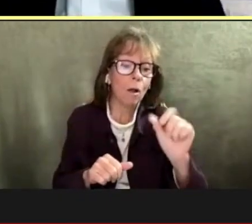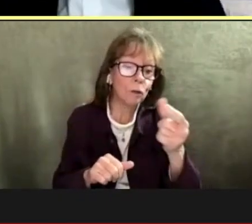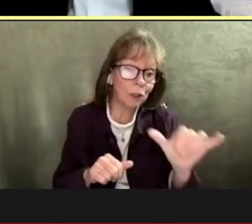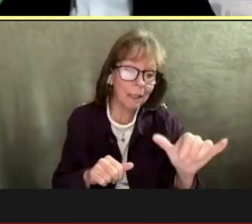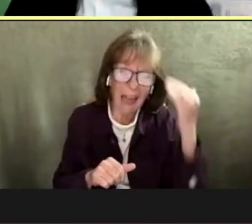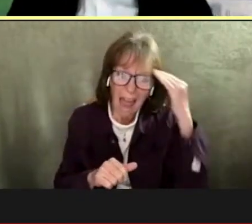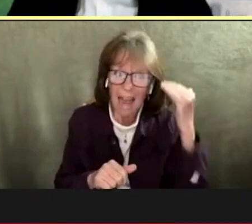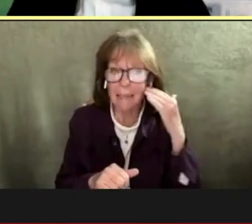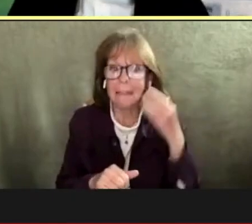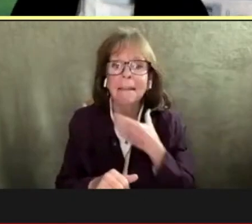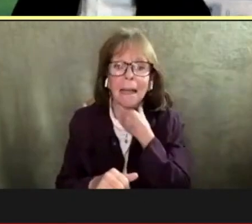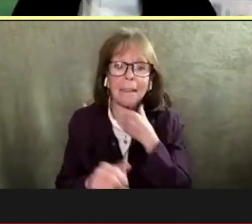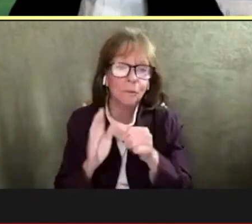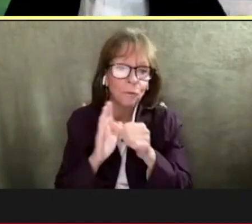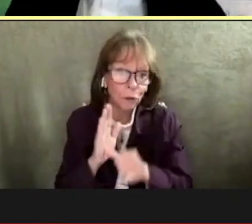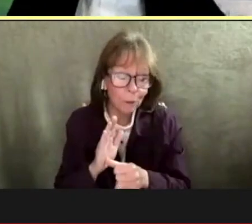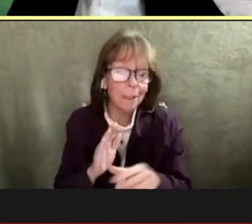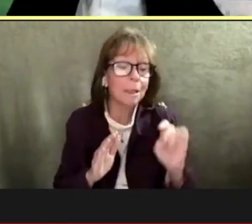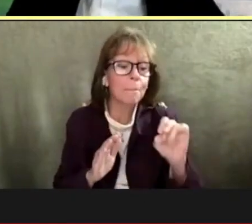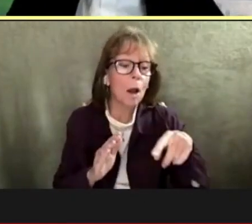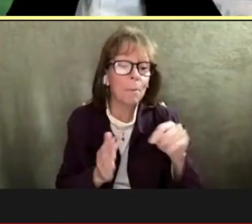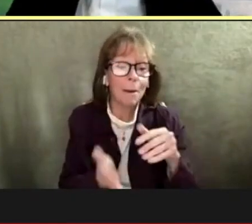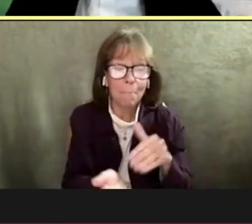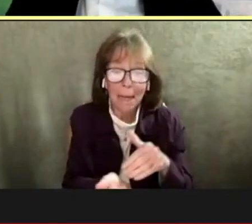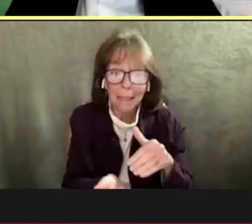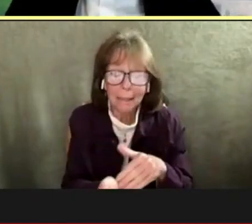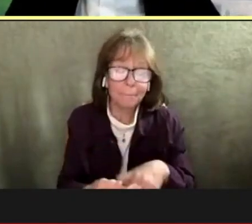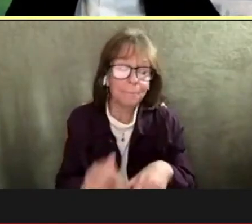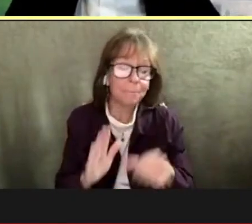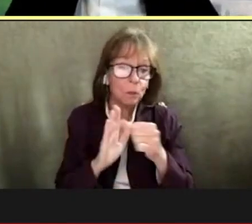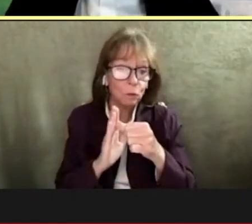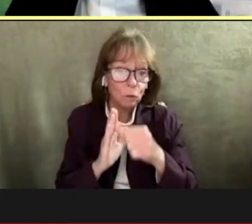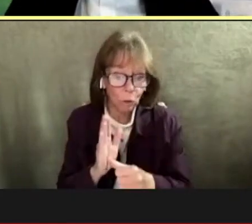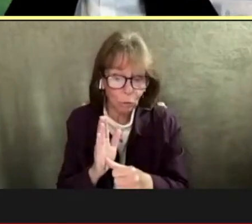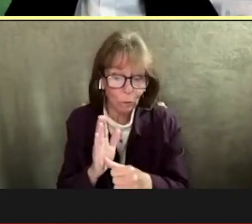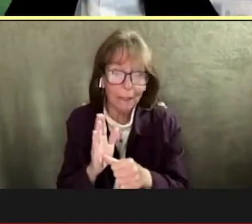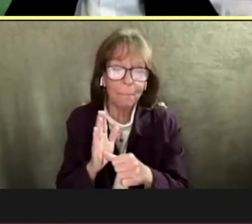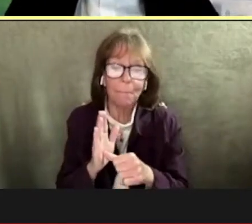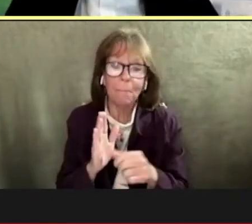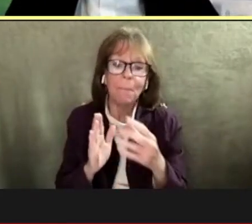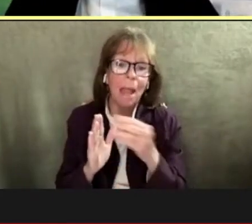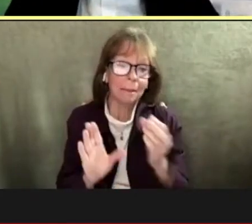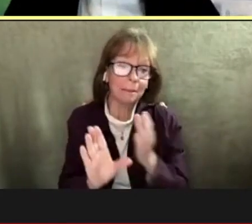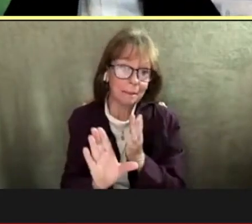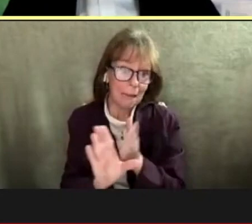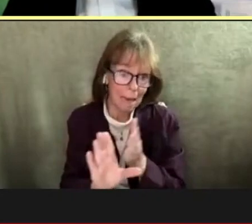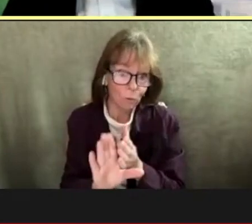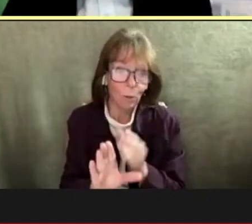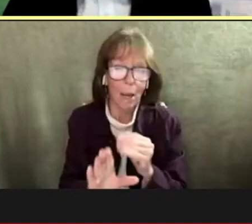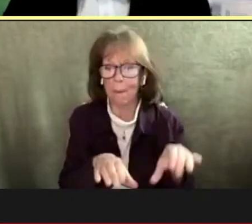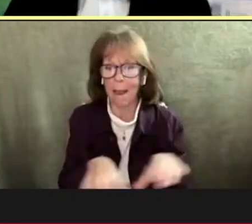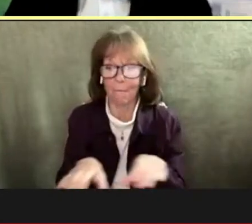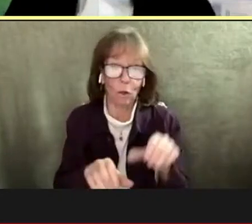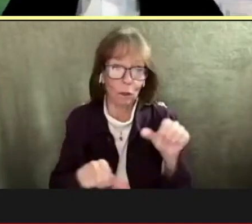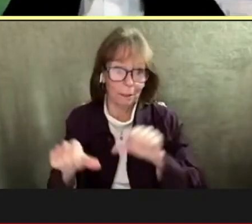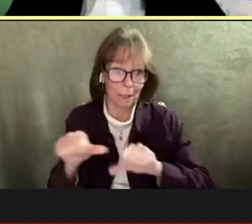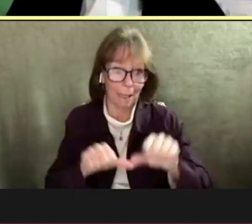The Department of Medicine, Department of Surgery, and Psychiatry and Behavioral Sciences.